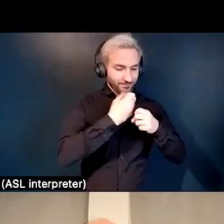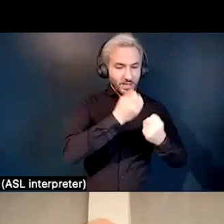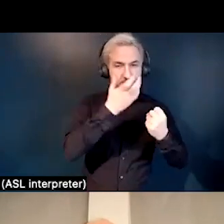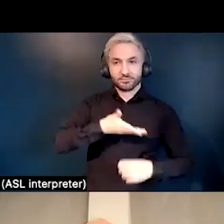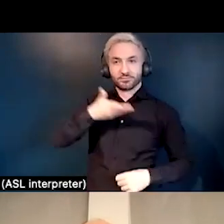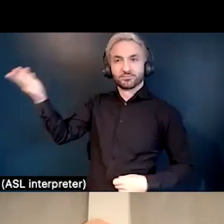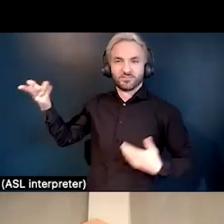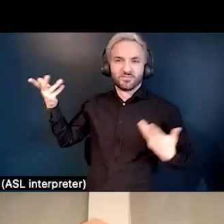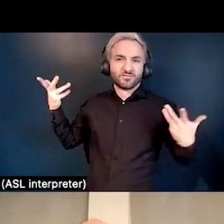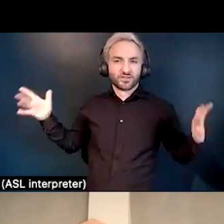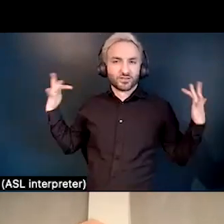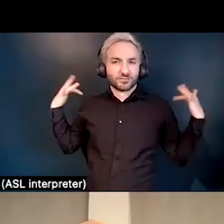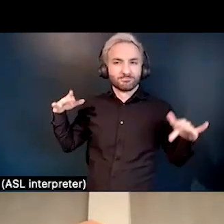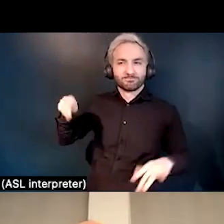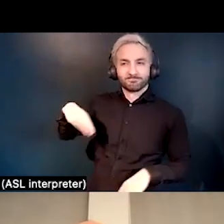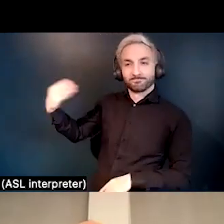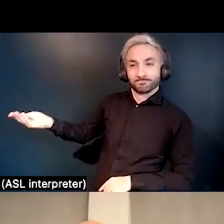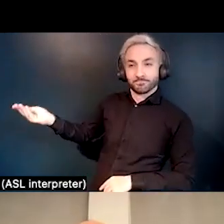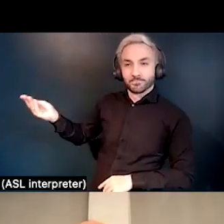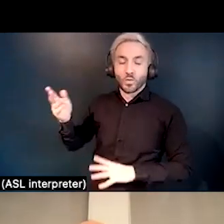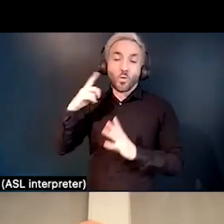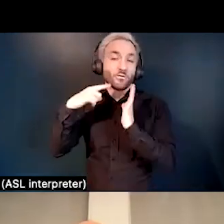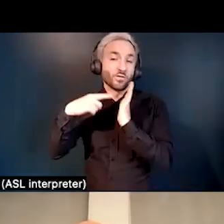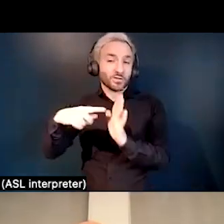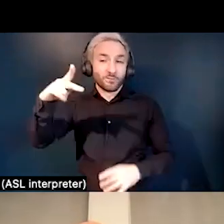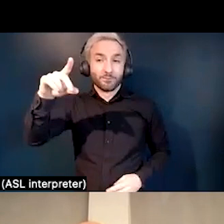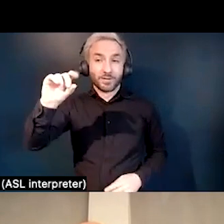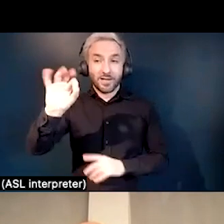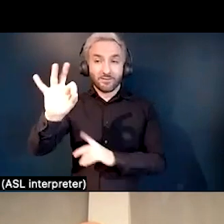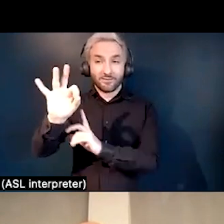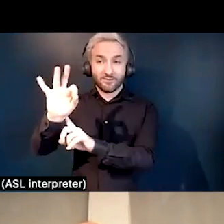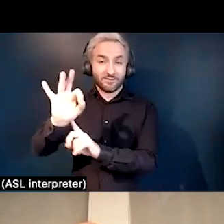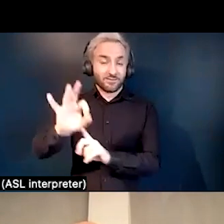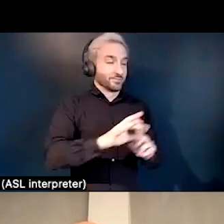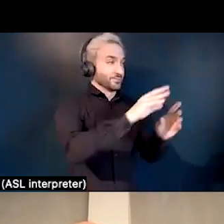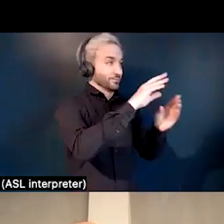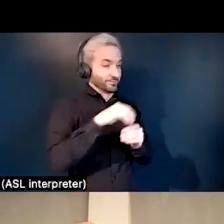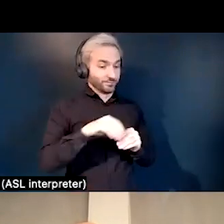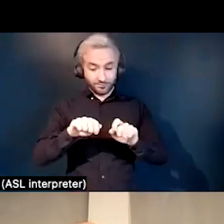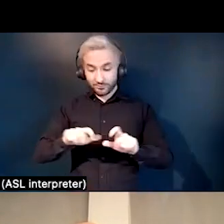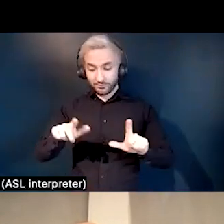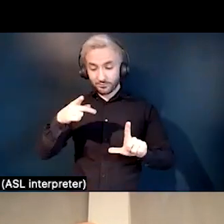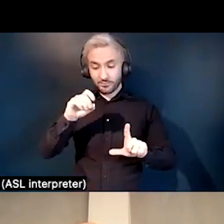a PDF in the case of a printer, through to physical products and digital products